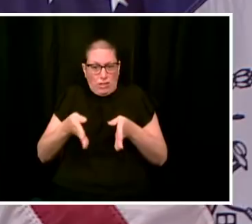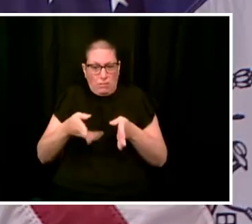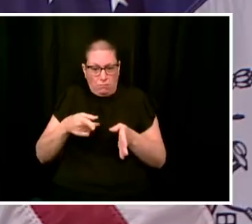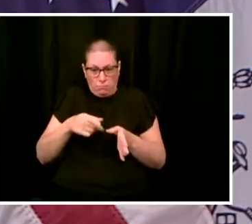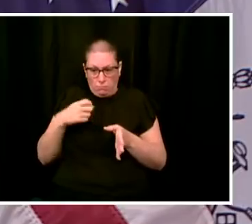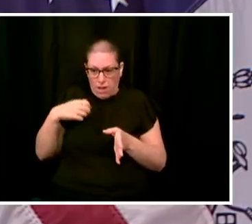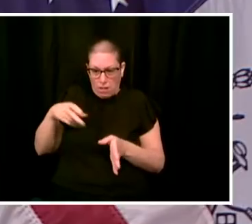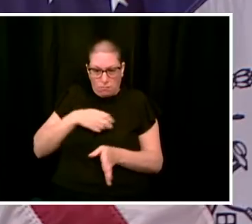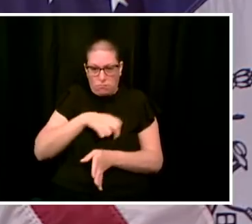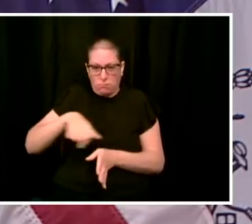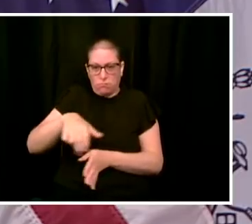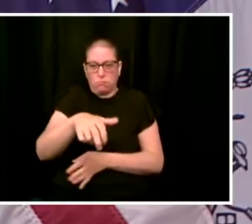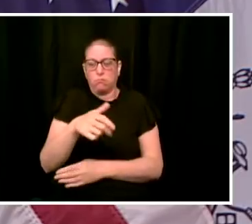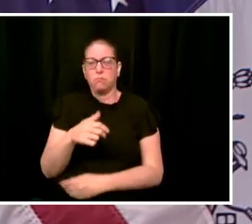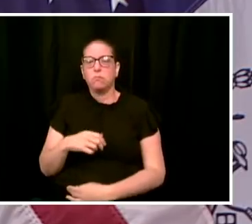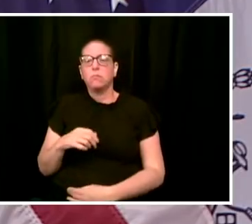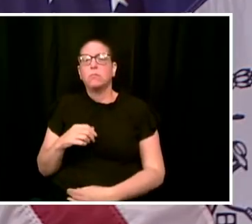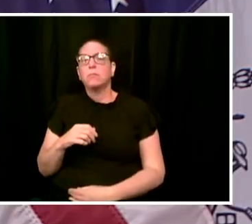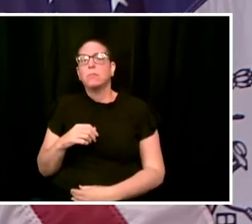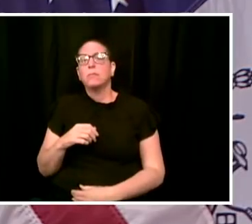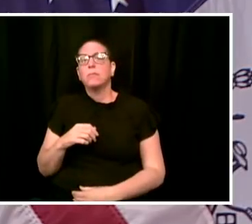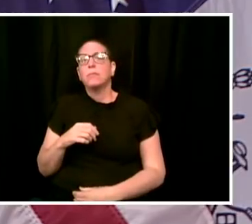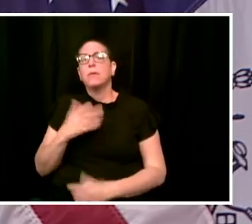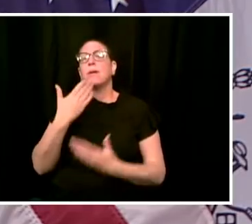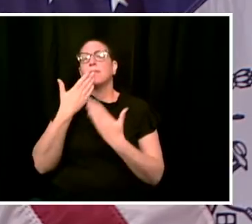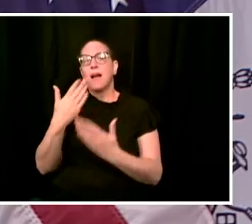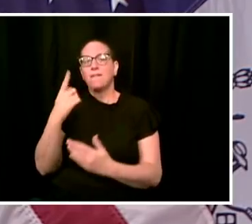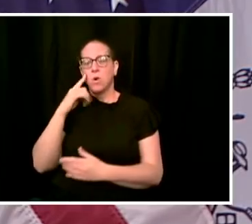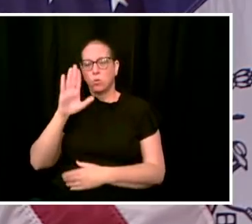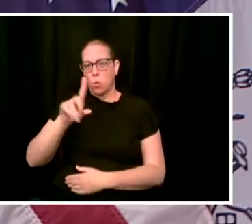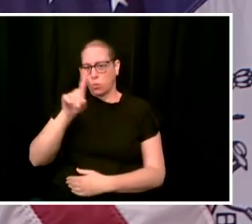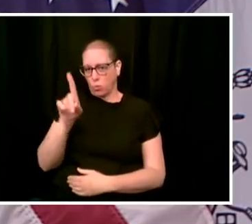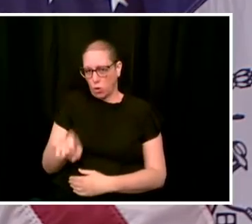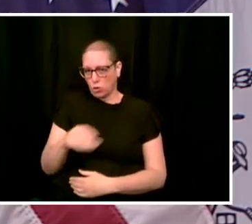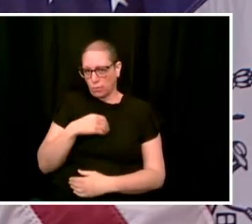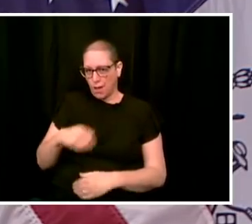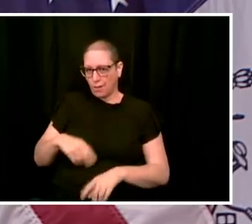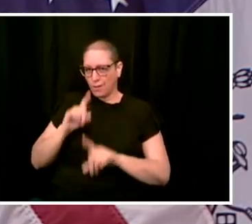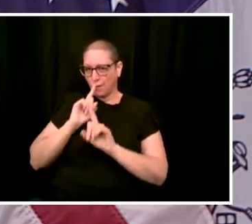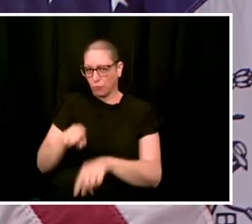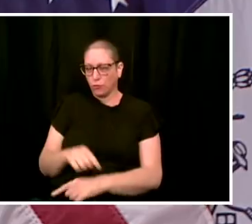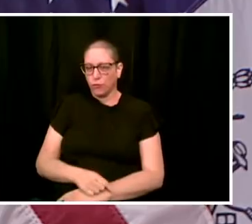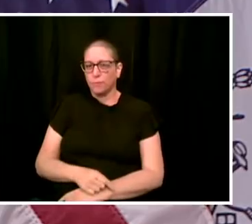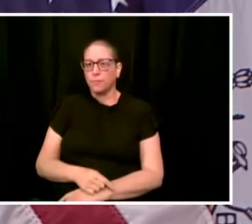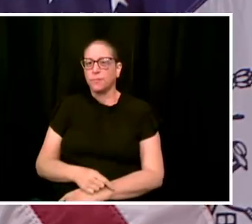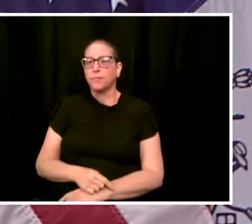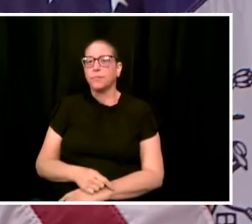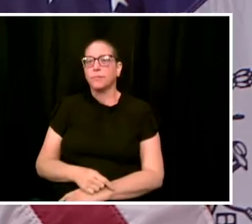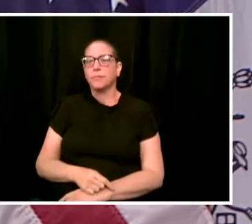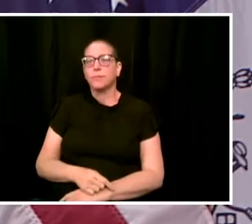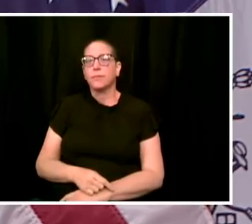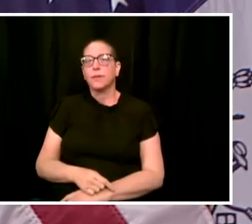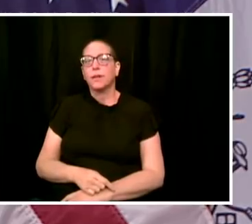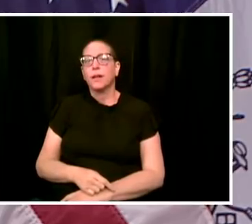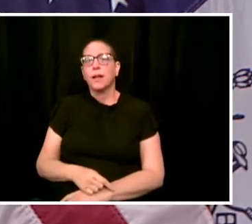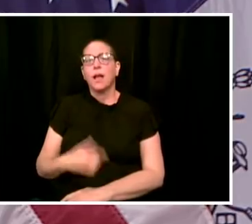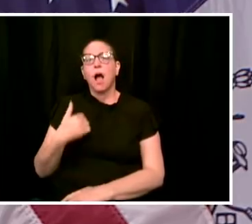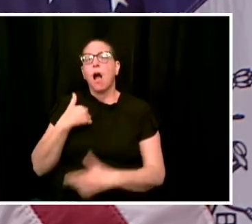OPEN FRONT STREET AND CHOE OETT CLOSO